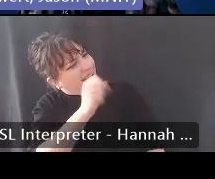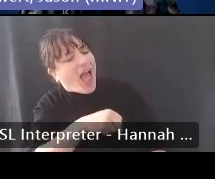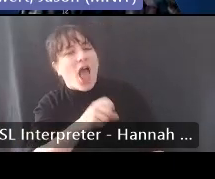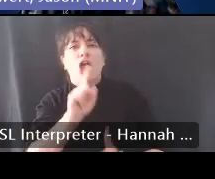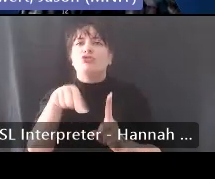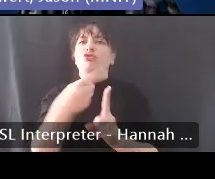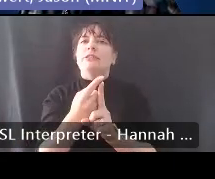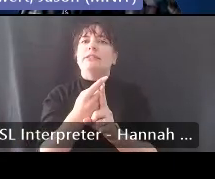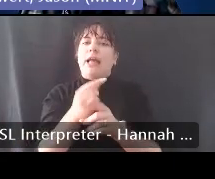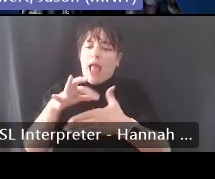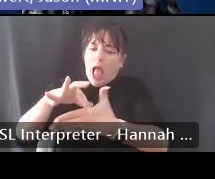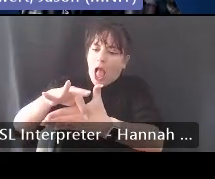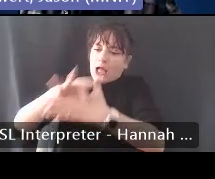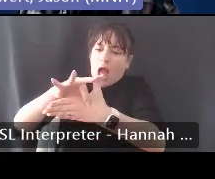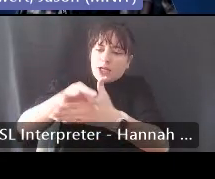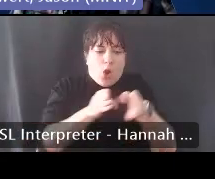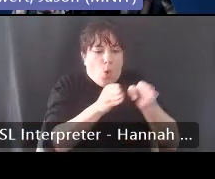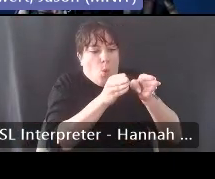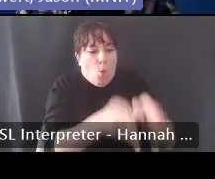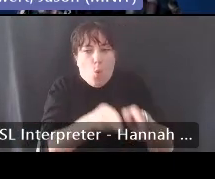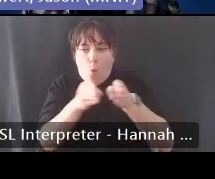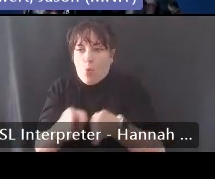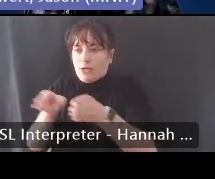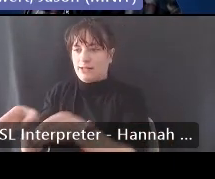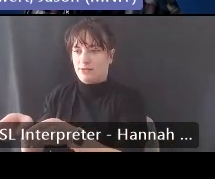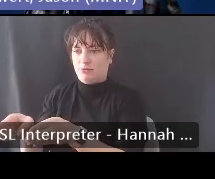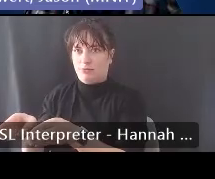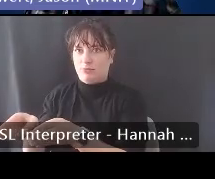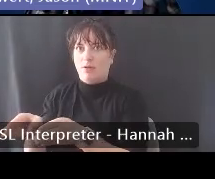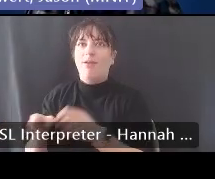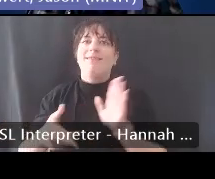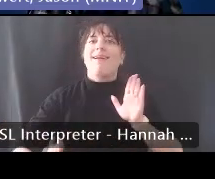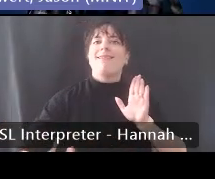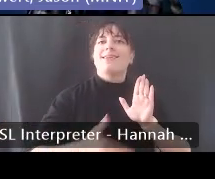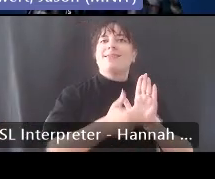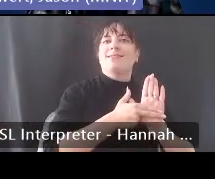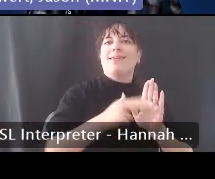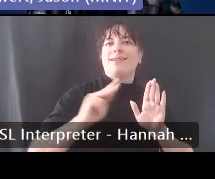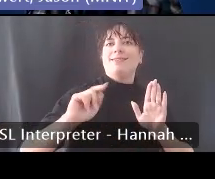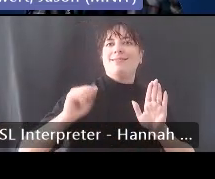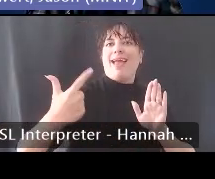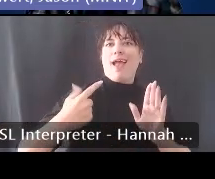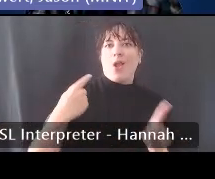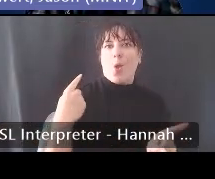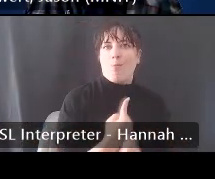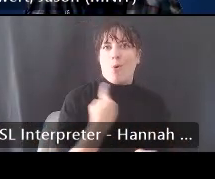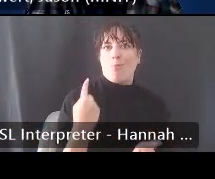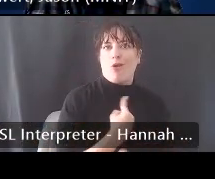using the proper tags so that it knows it's a navigation section, it knows it's a button.